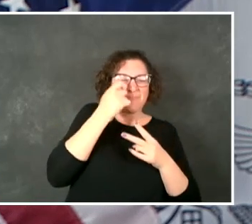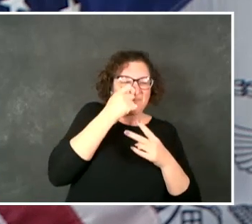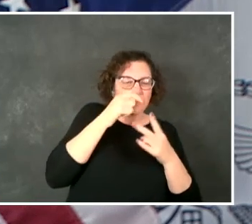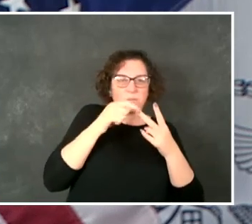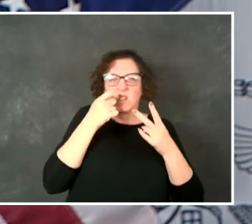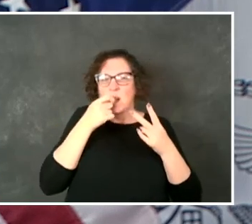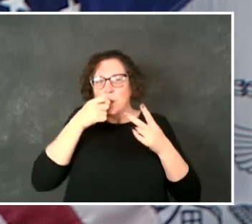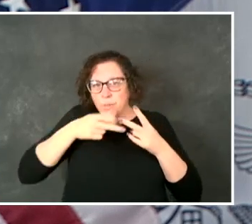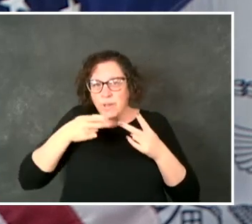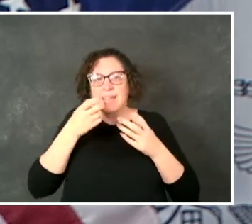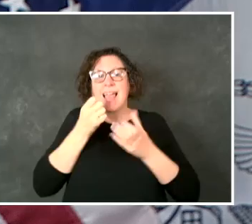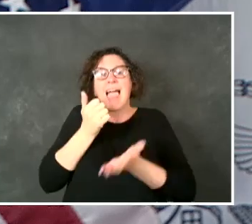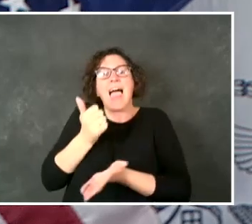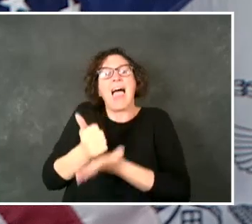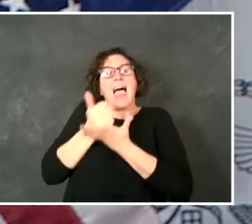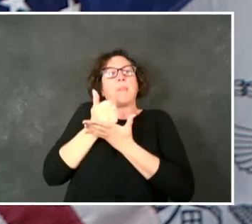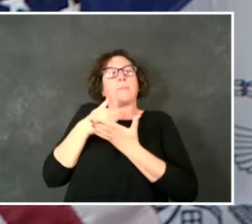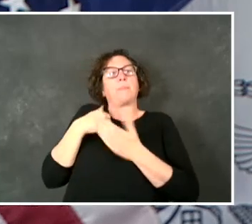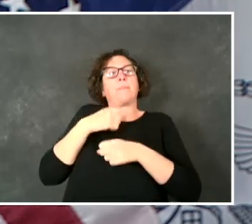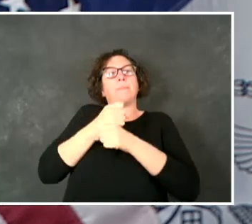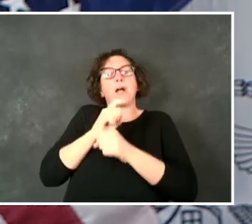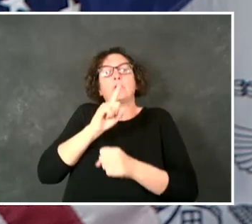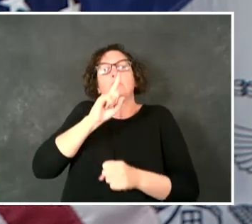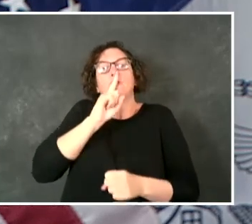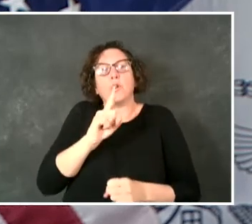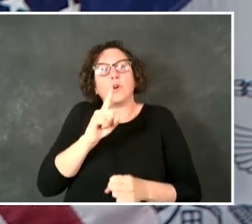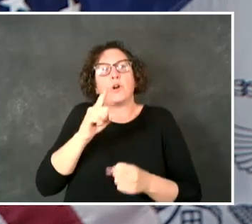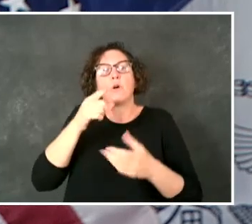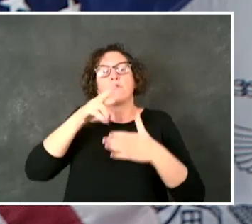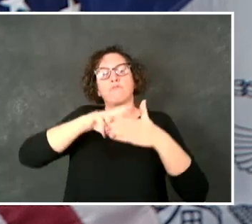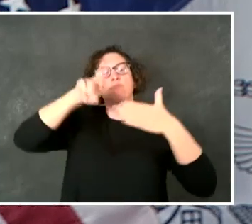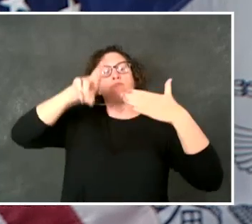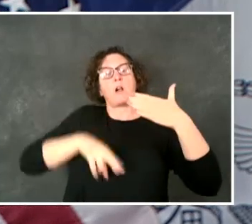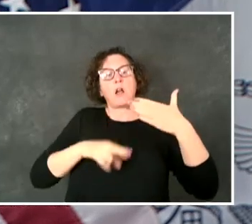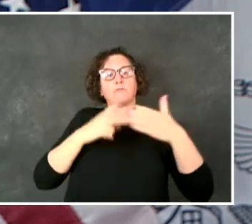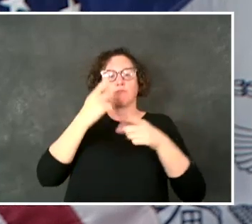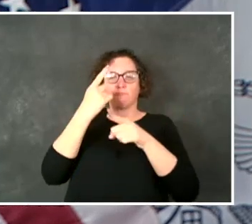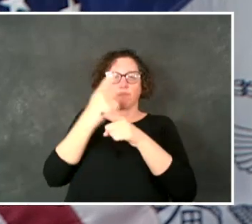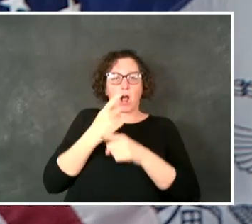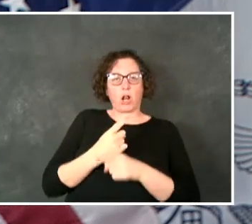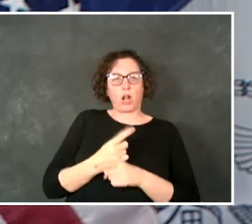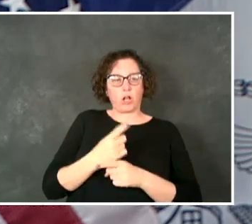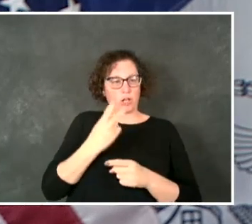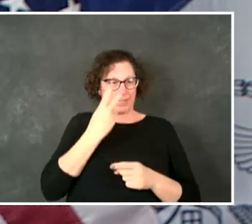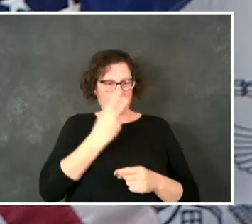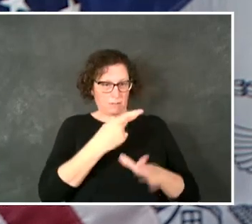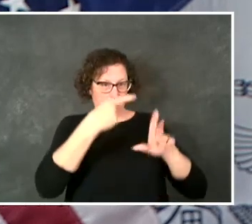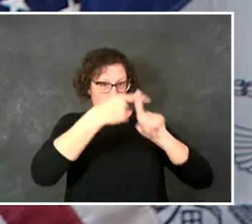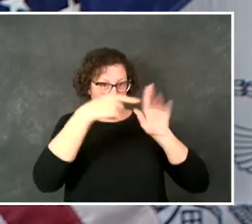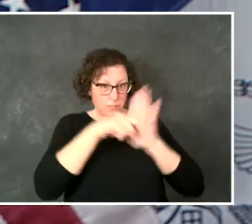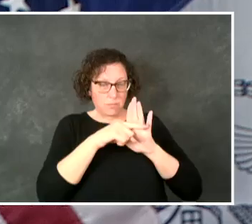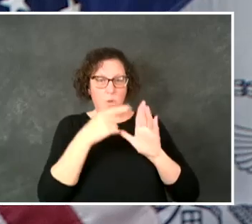OF CROSS CHECKING ANDEL HPING AND ENSURING THE VALIDITY OF THE OUTCOME OF THE